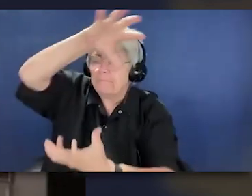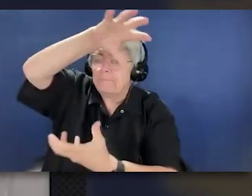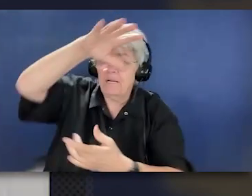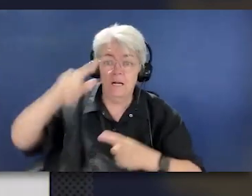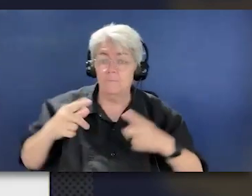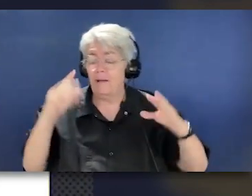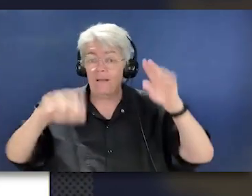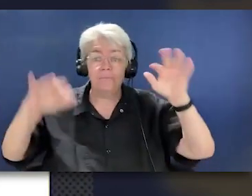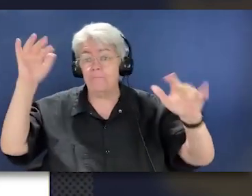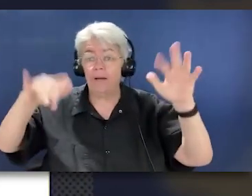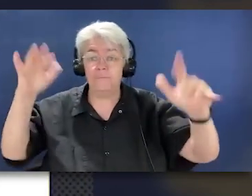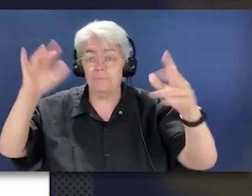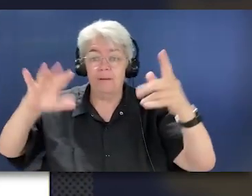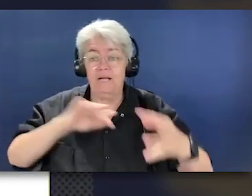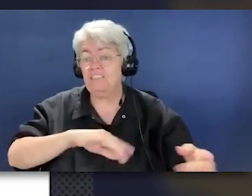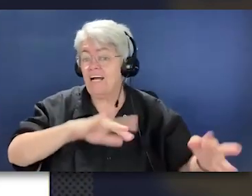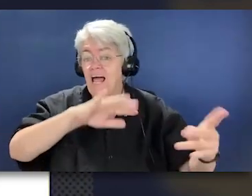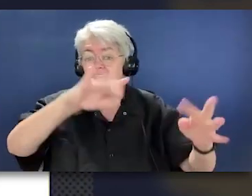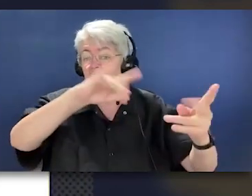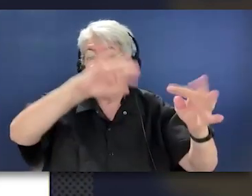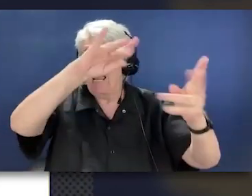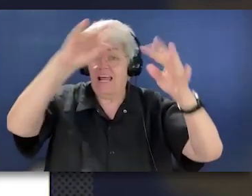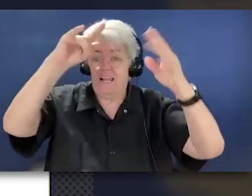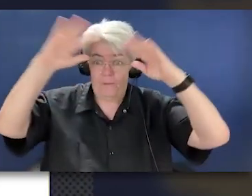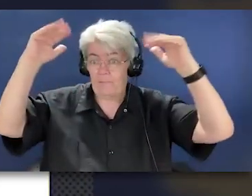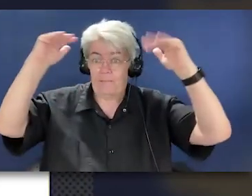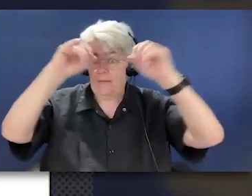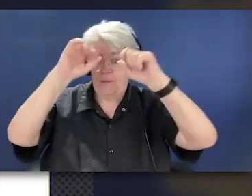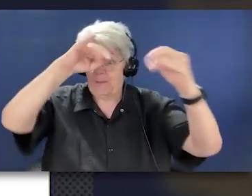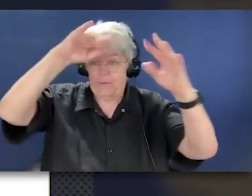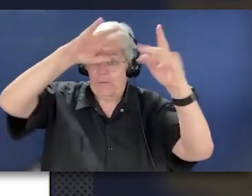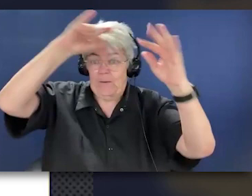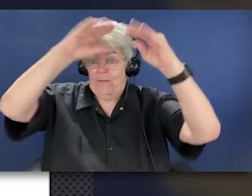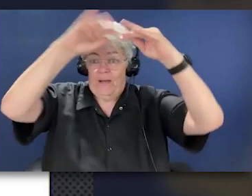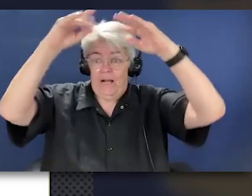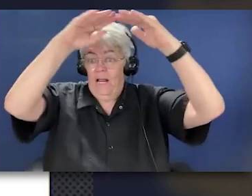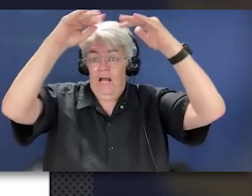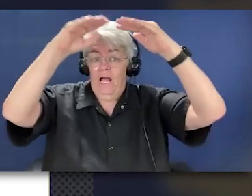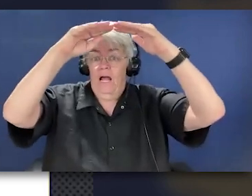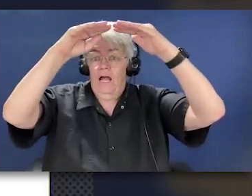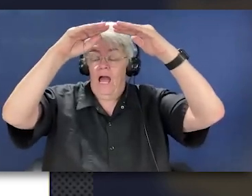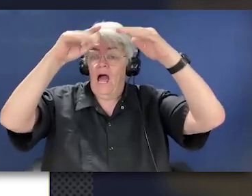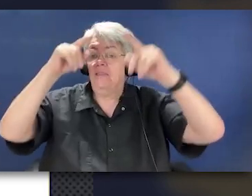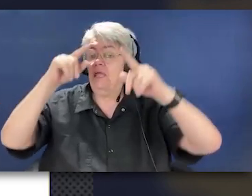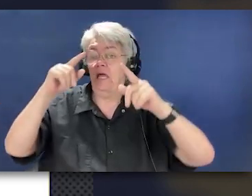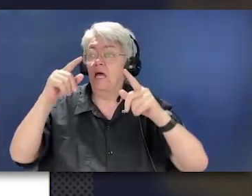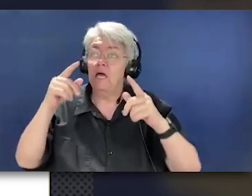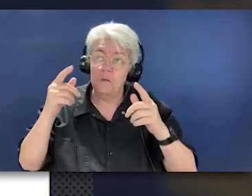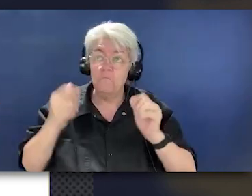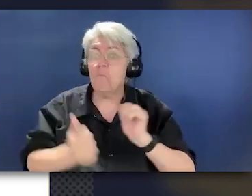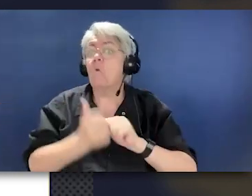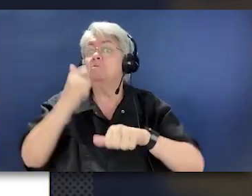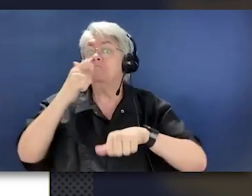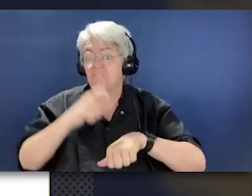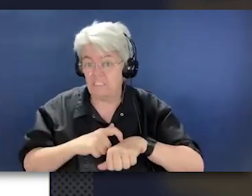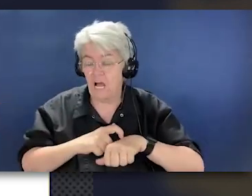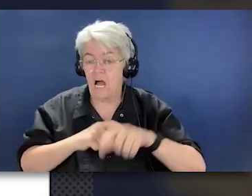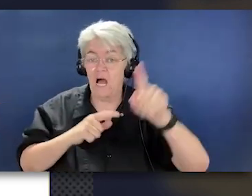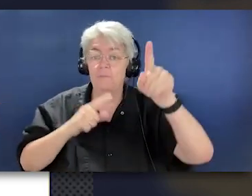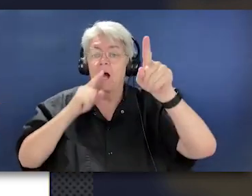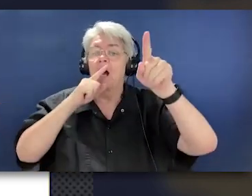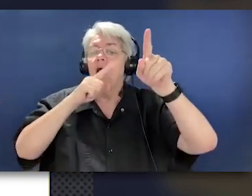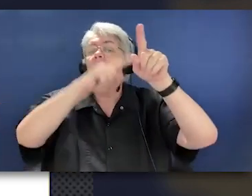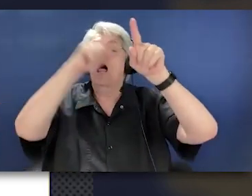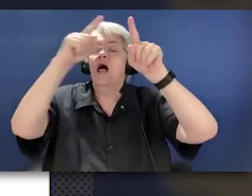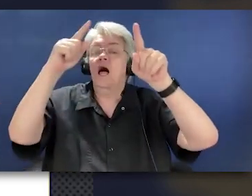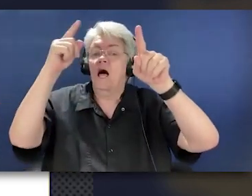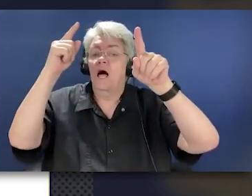get up to the peak of inflated expectations and suddenly often there’s a discovery that